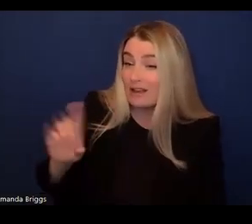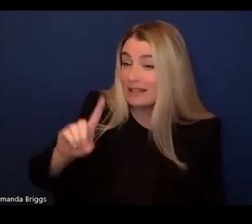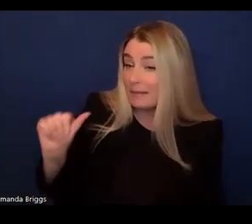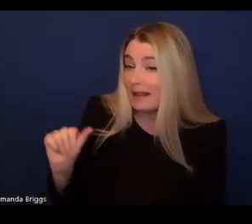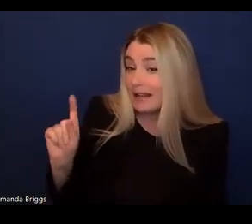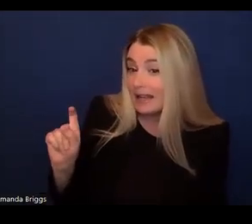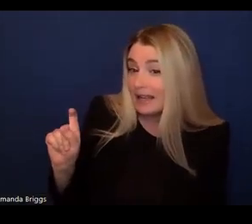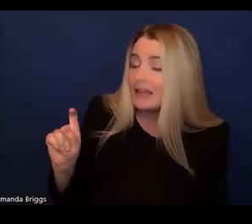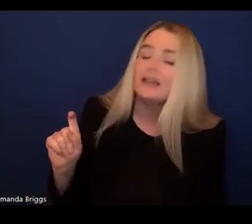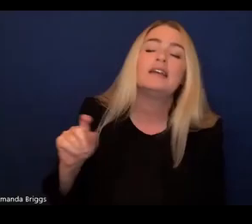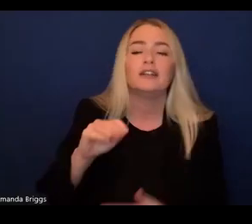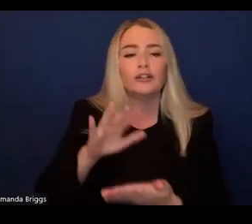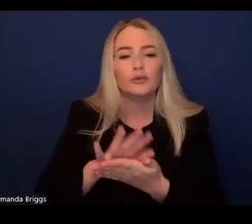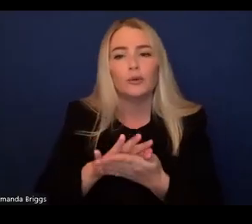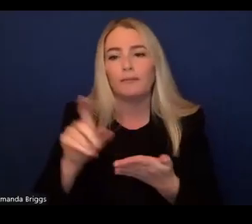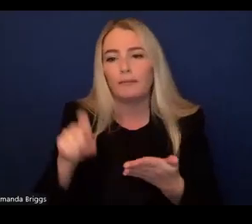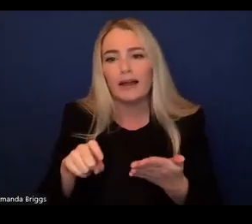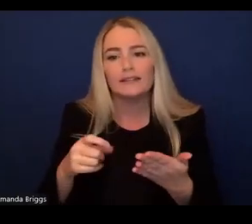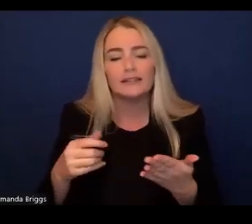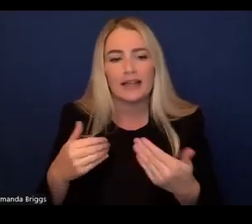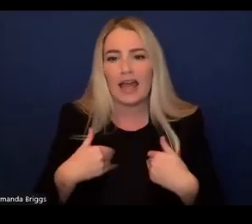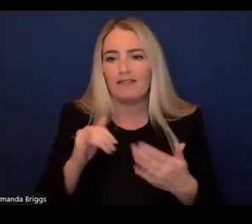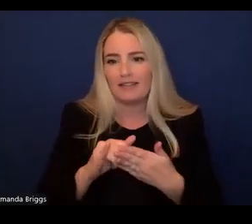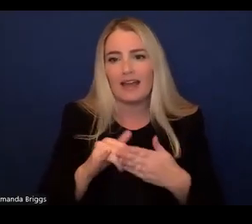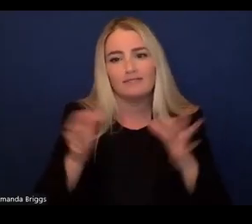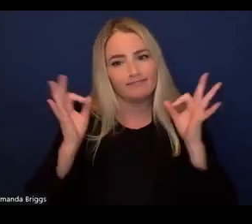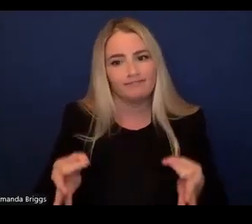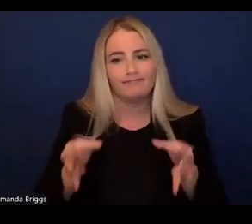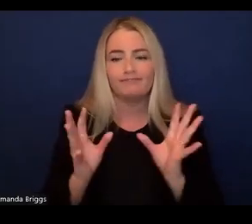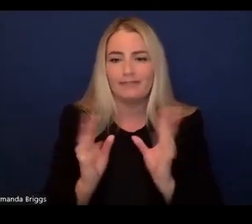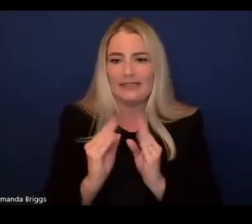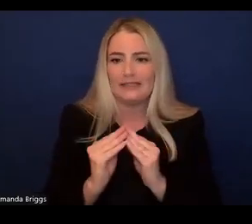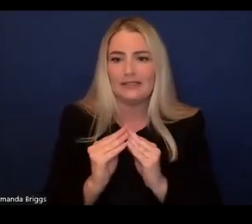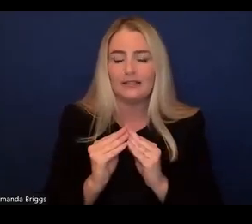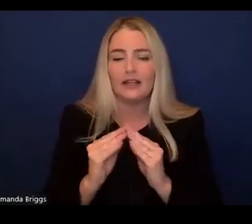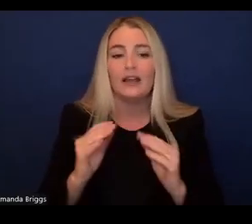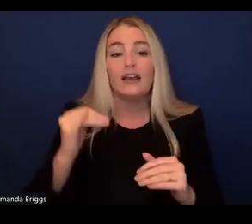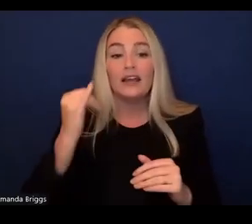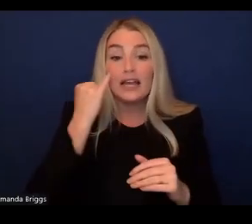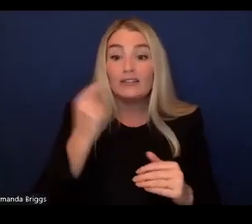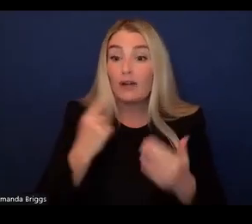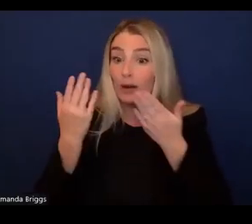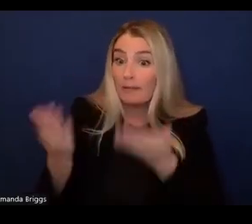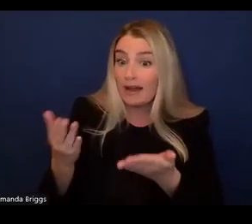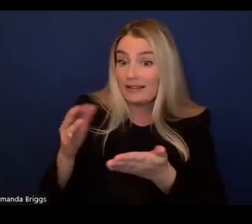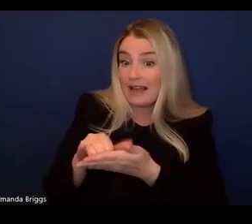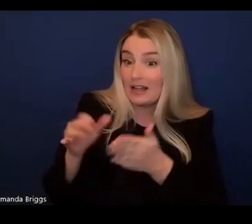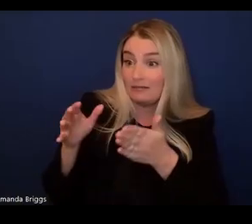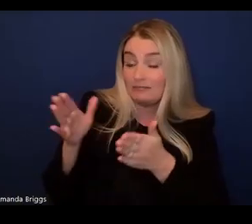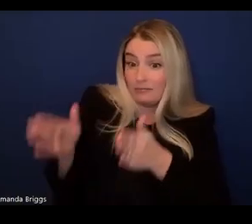A school must hold an, a Manifestation Determination if it recommends a student with a disability for expulsion